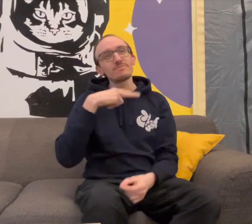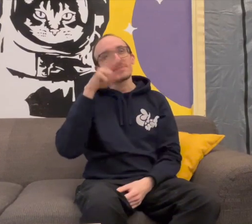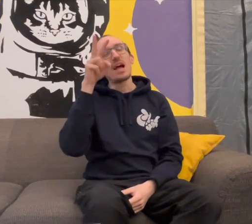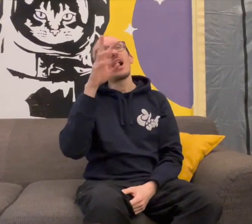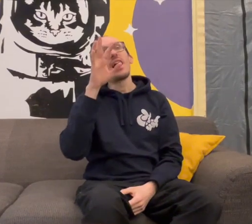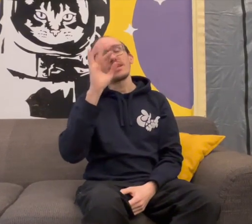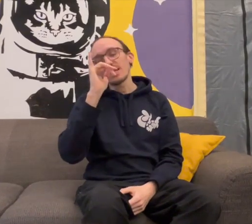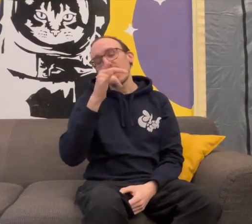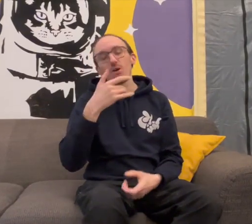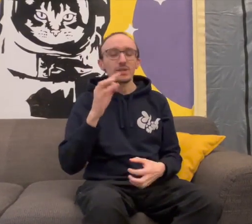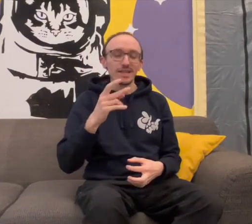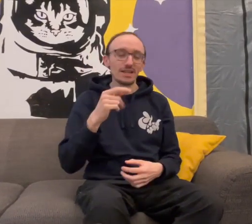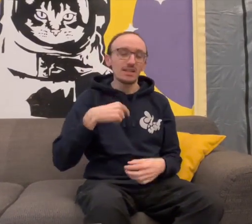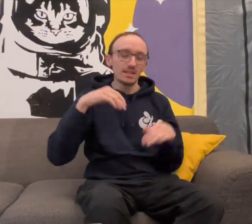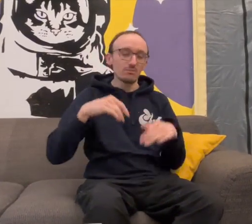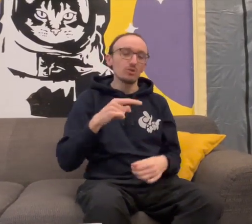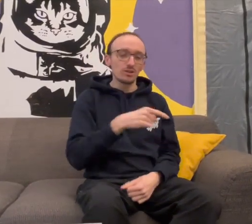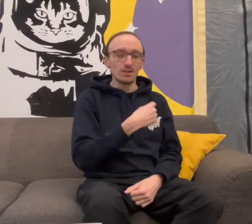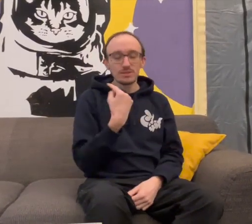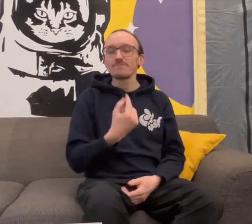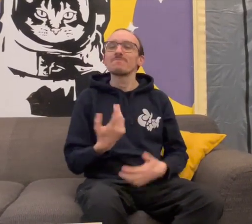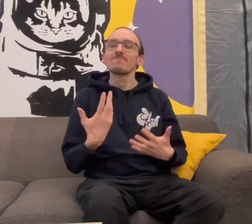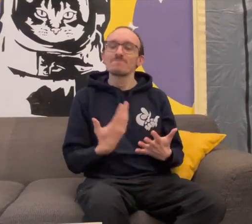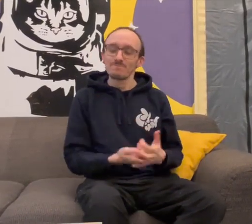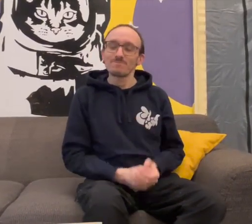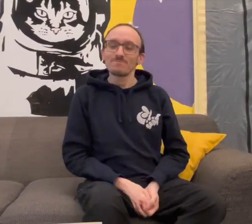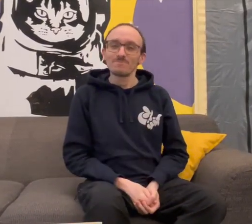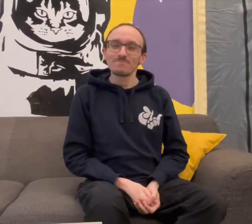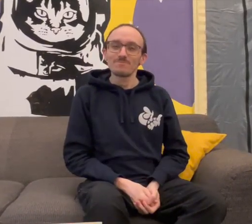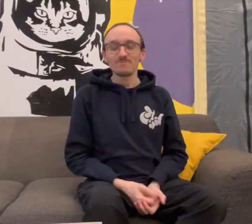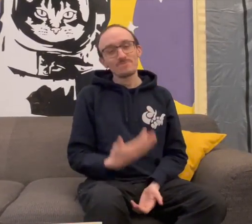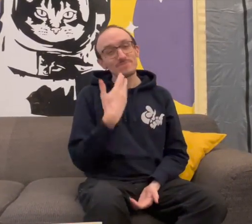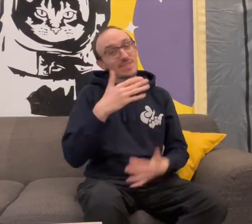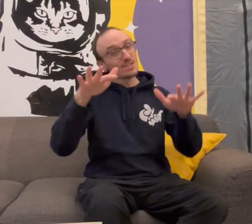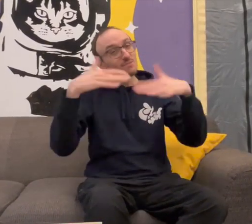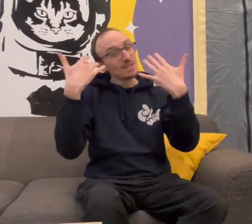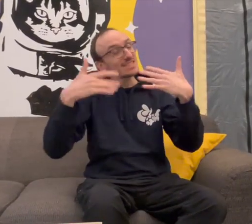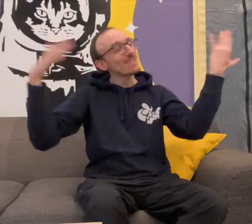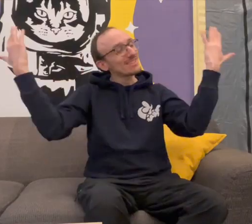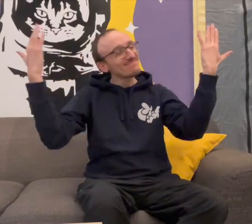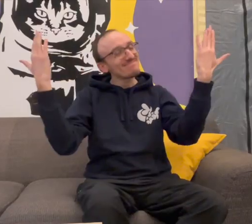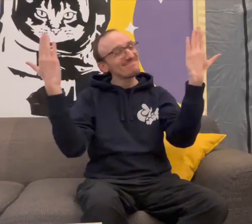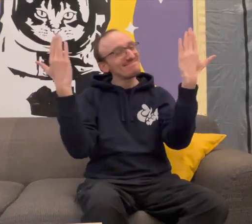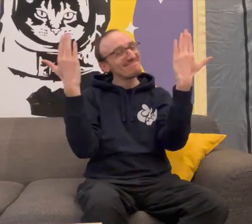I just look up and think to myself: Ok, guess I have to deal with that now. Thank you for watching. End Scene.